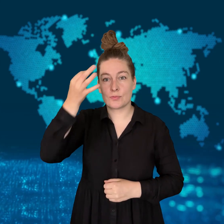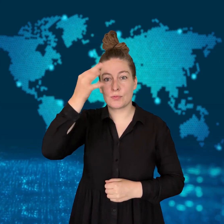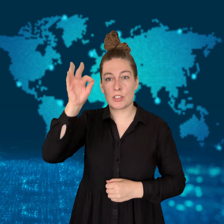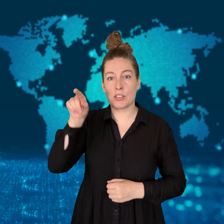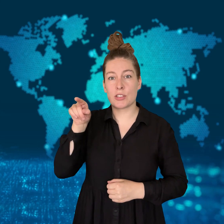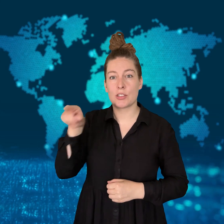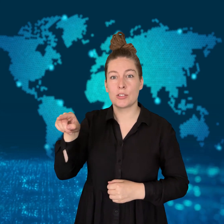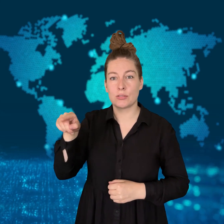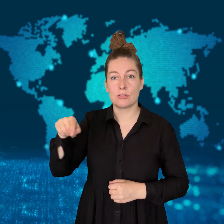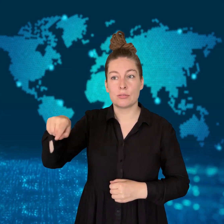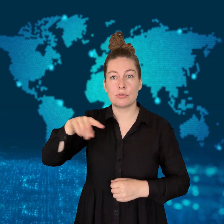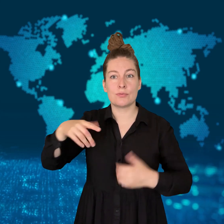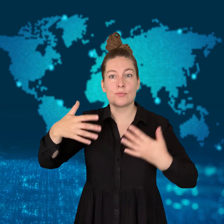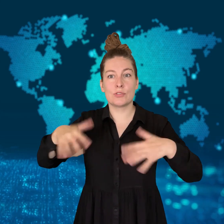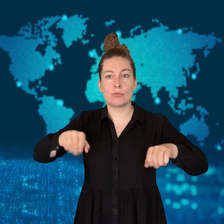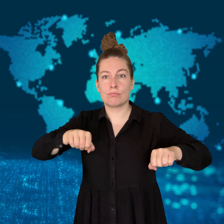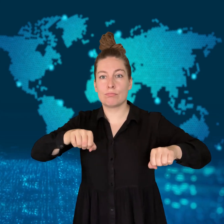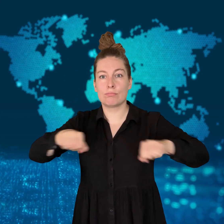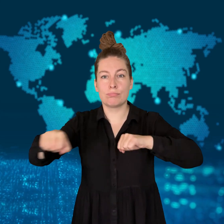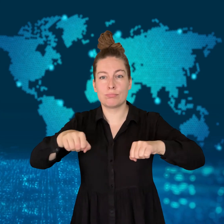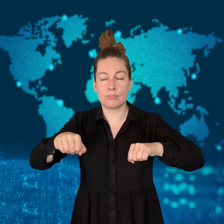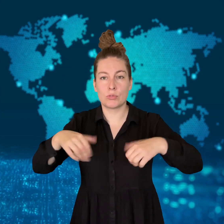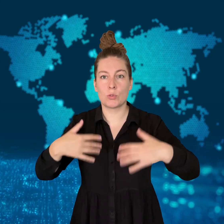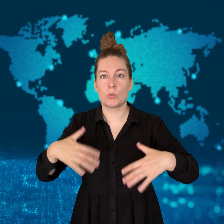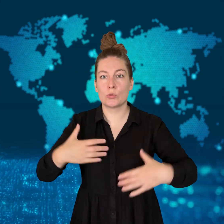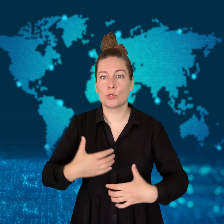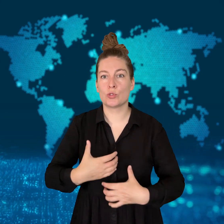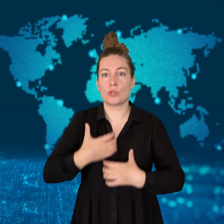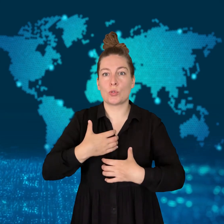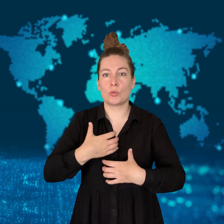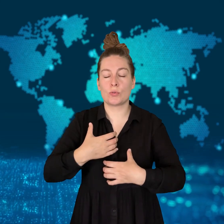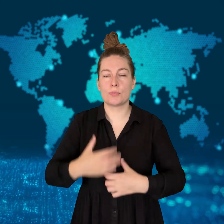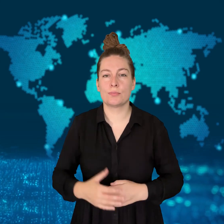Shock as earthquake hits